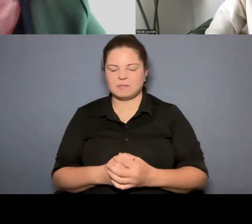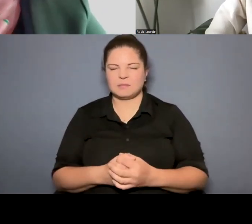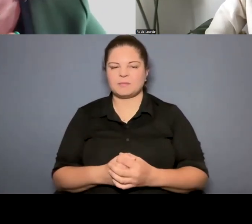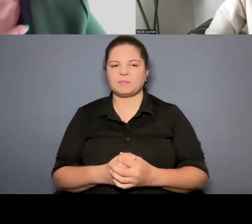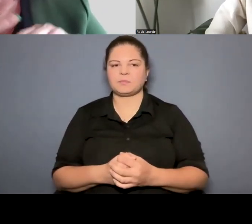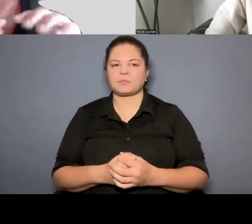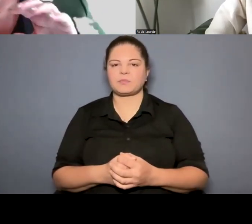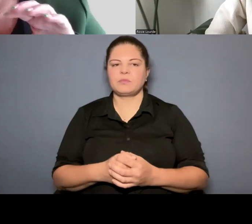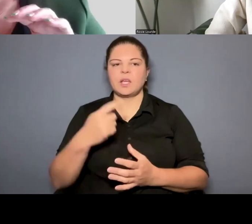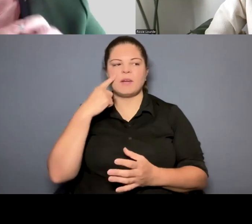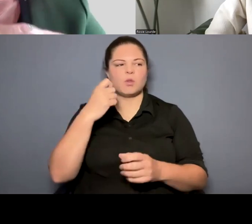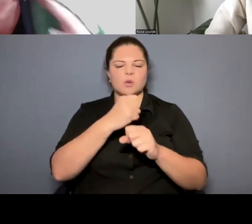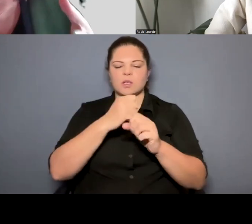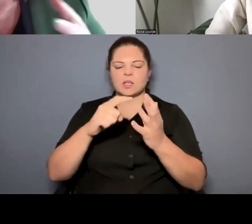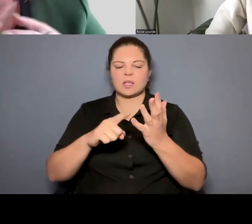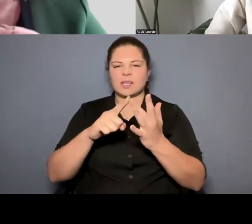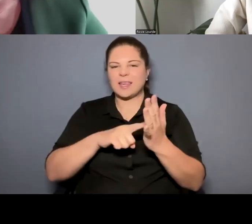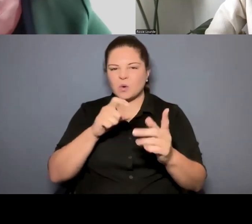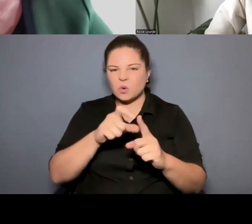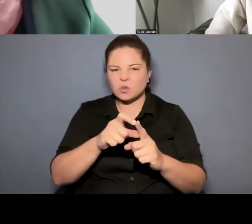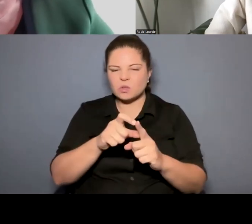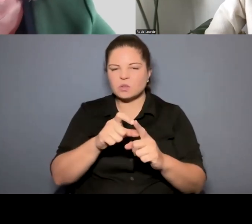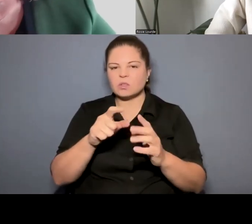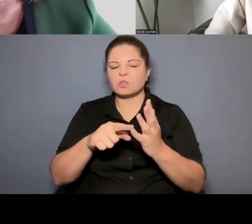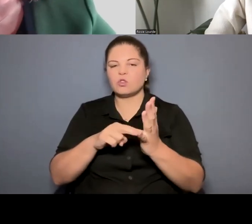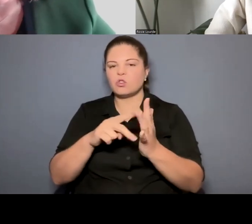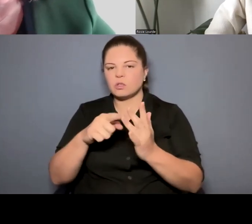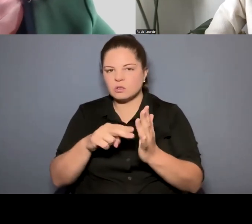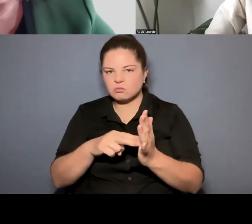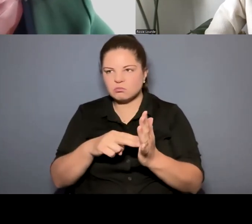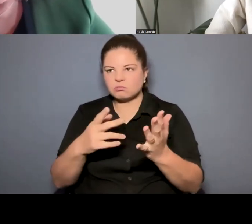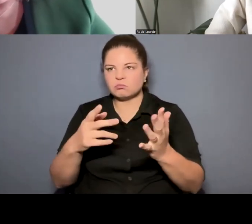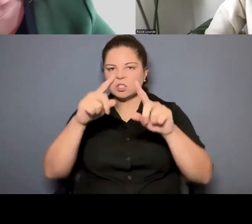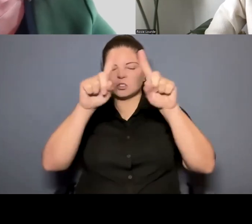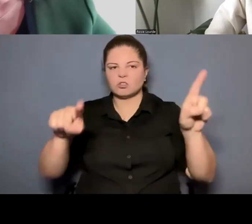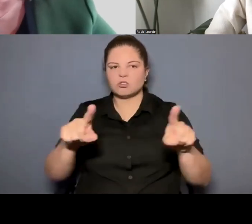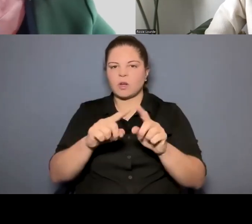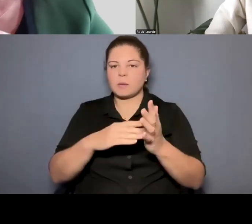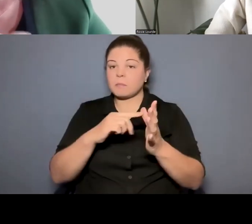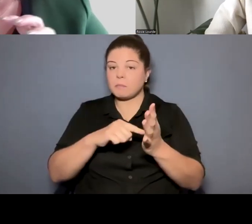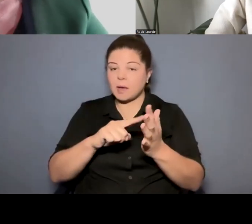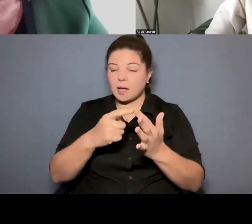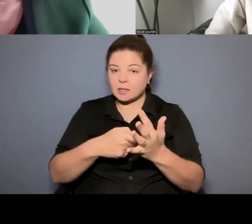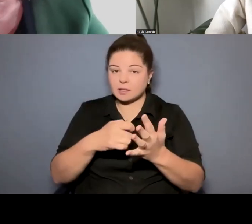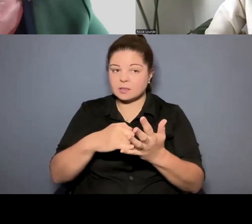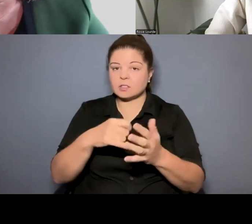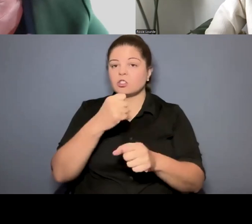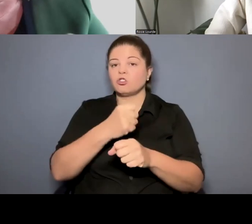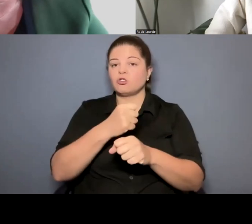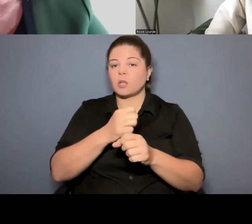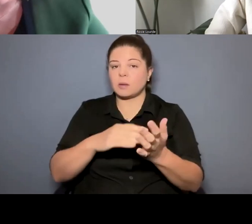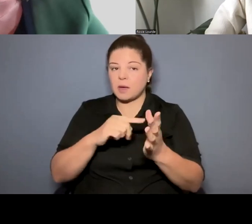guilds, the unions, the screen matters kind of stuff, gender matters, you would look around the